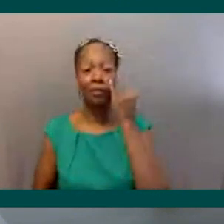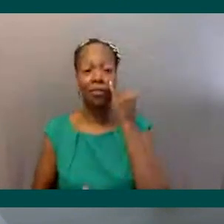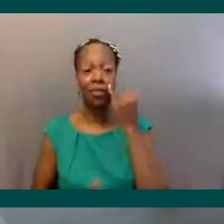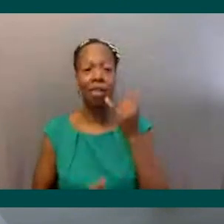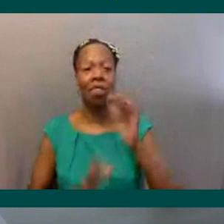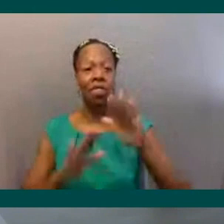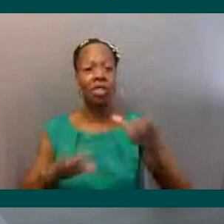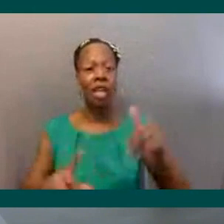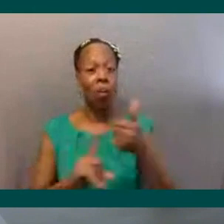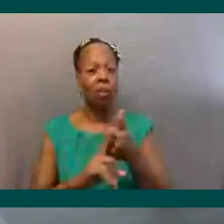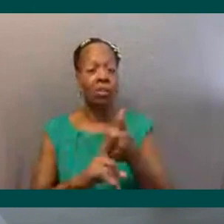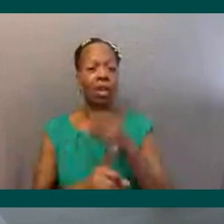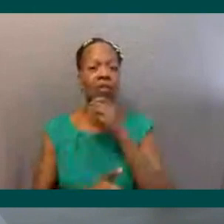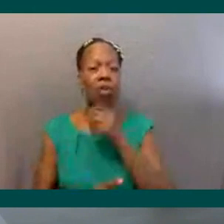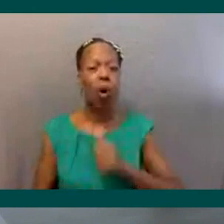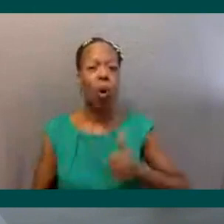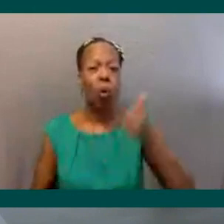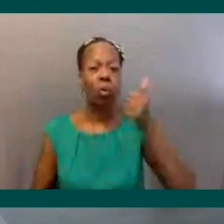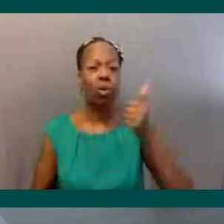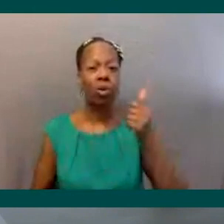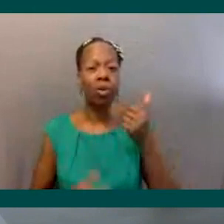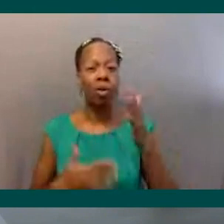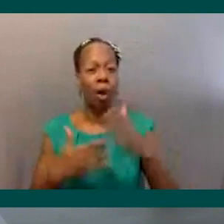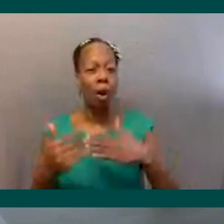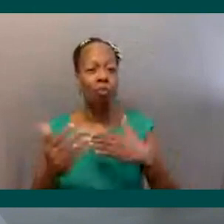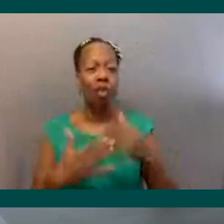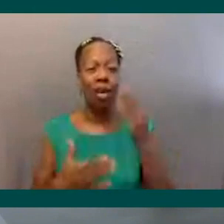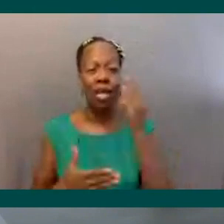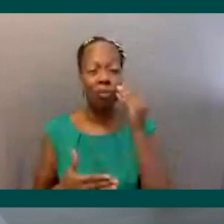sometimes the bones can actually bend.